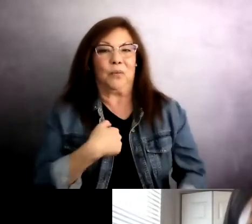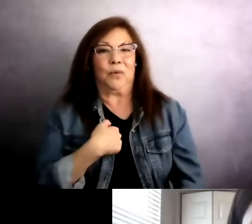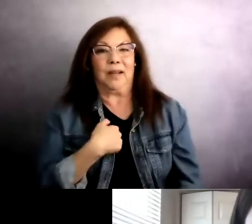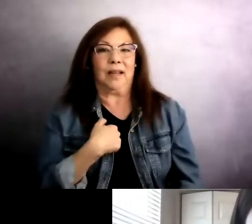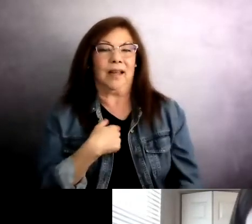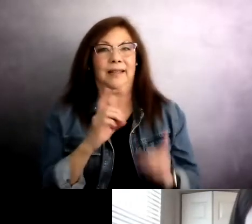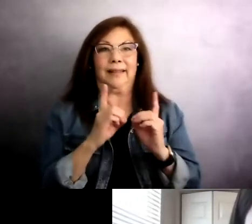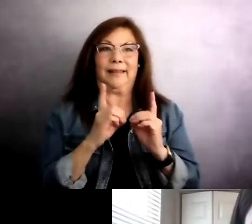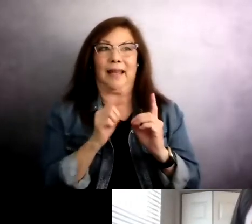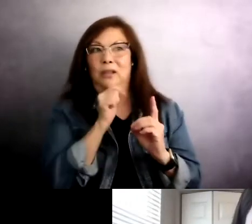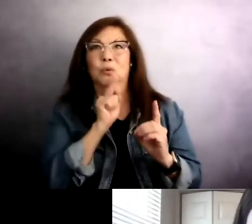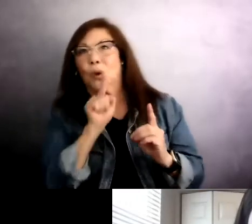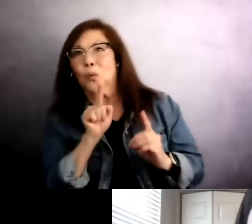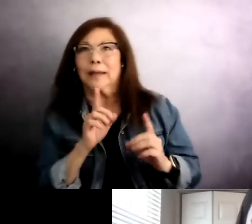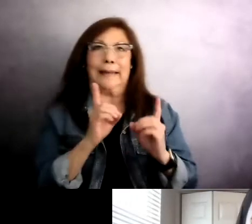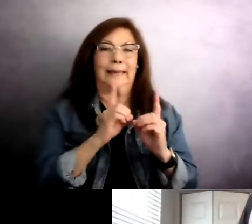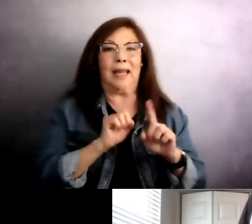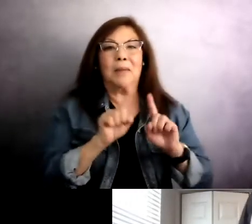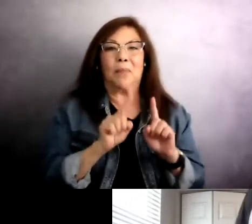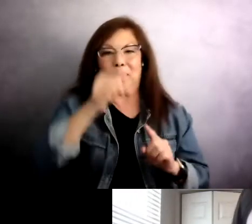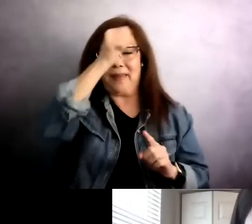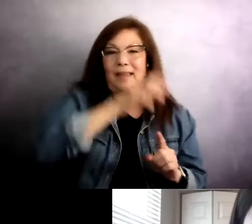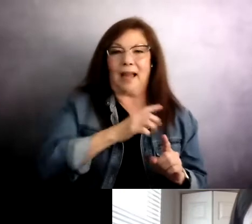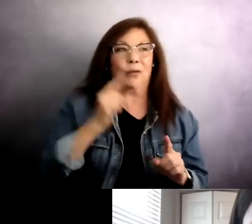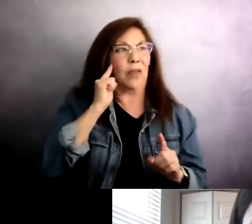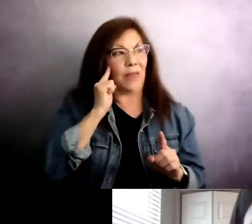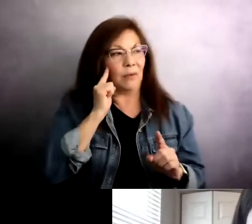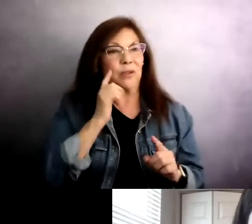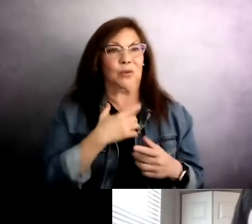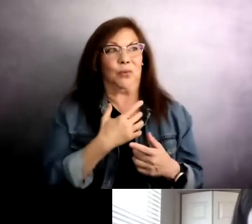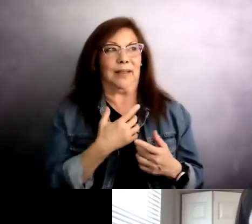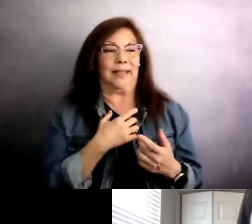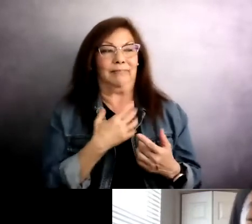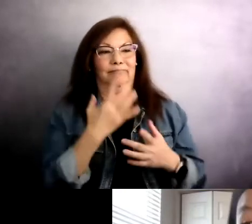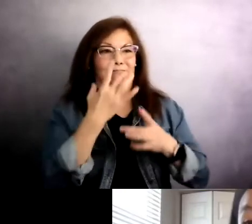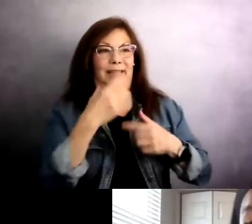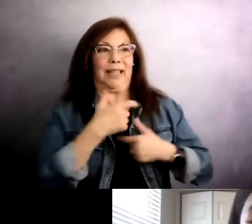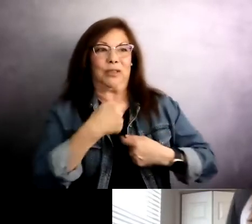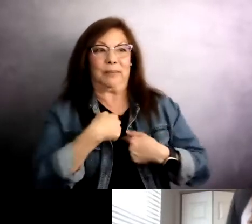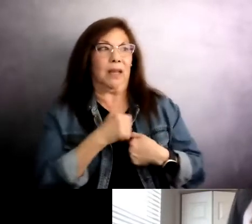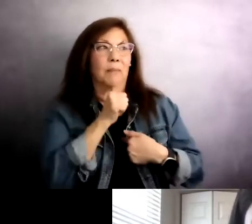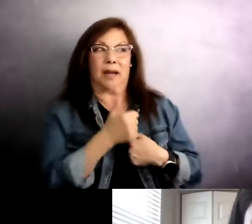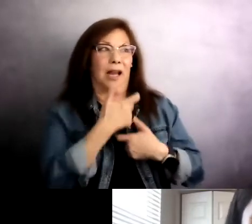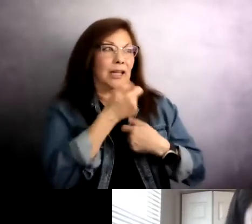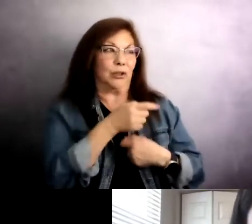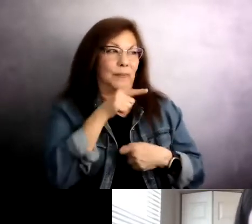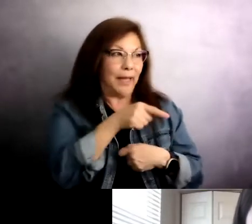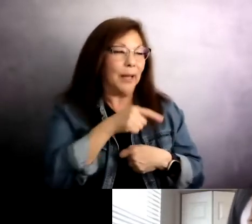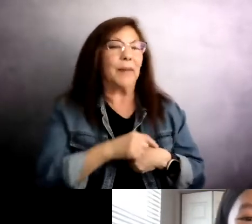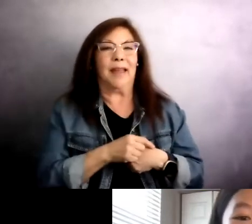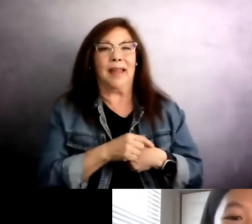was really into me, but I was very much not trying to be into him, then have with the